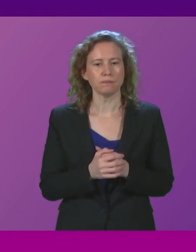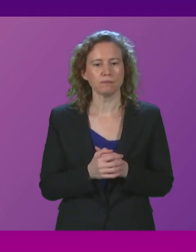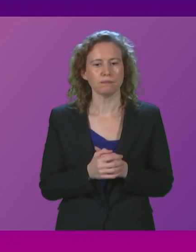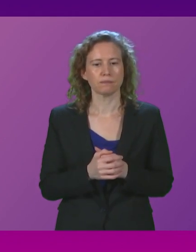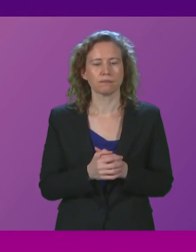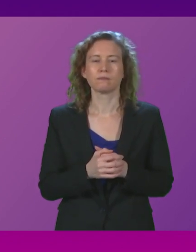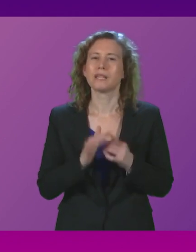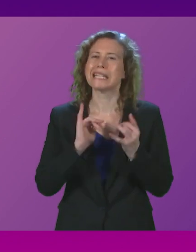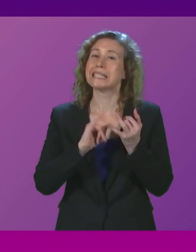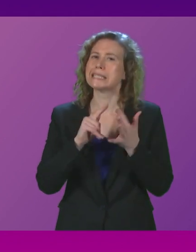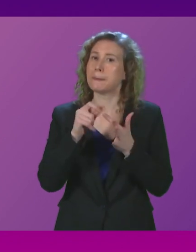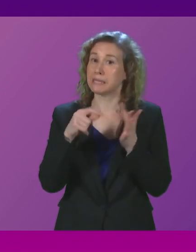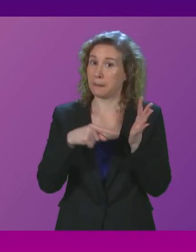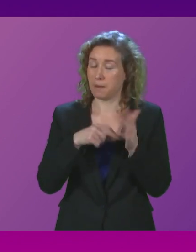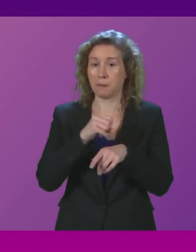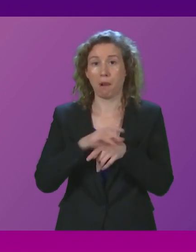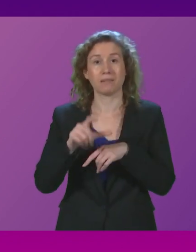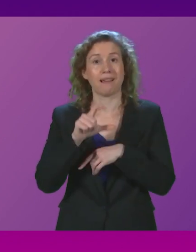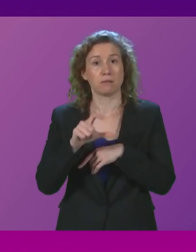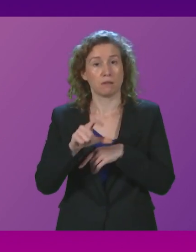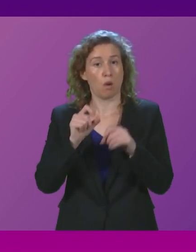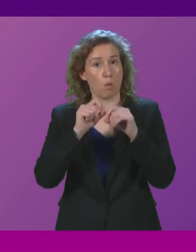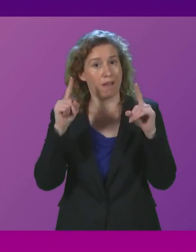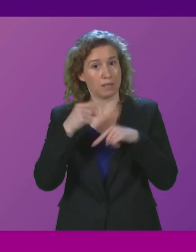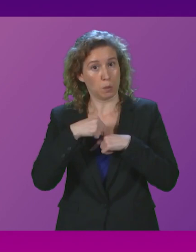September is blood cancer awareness month, which provides an opportunity to increase